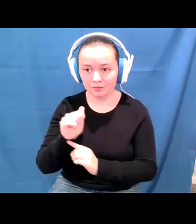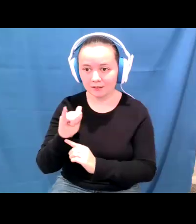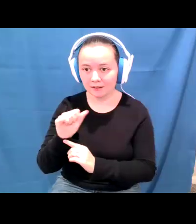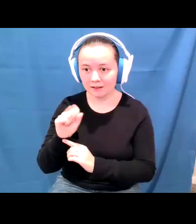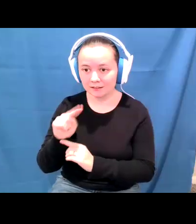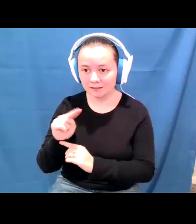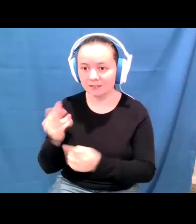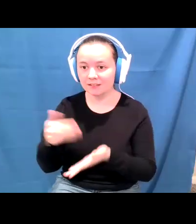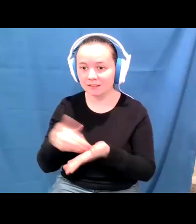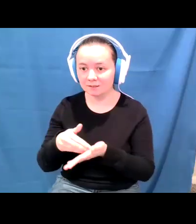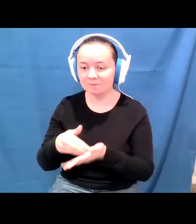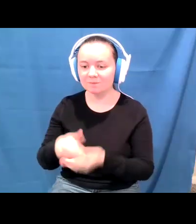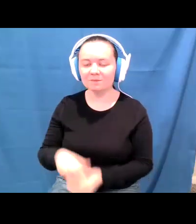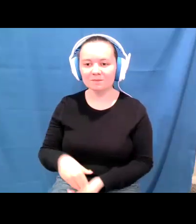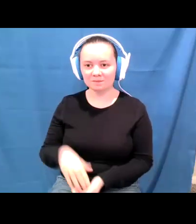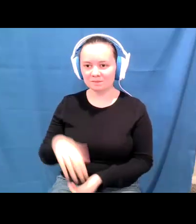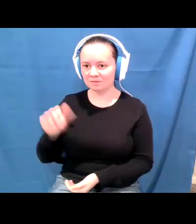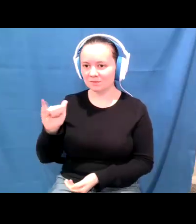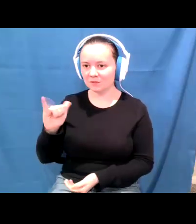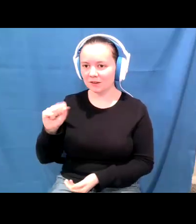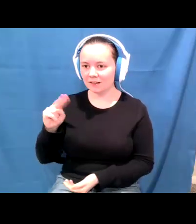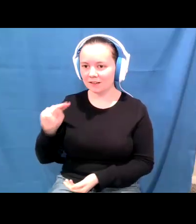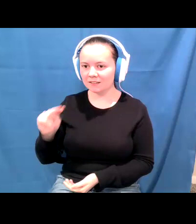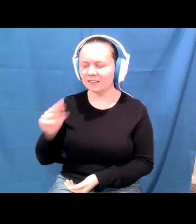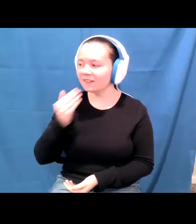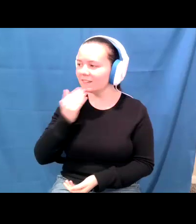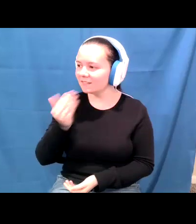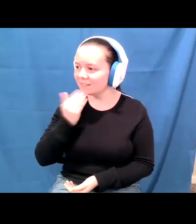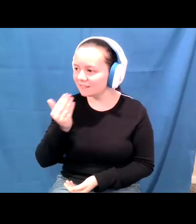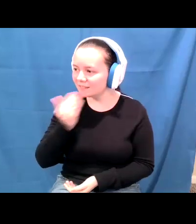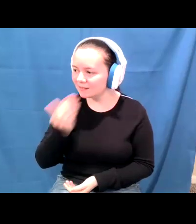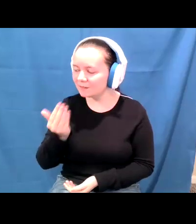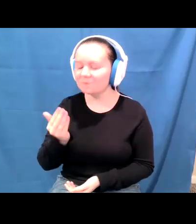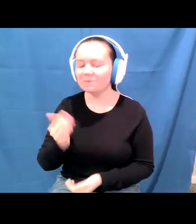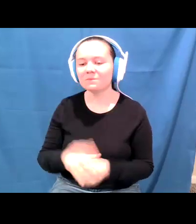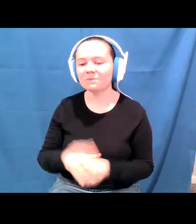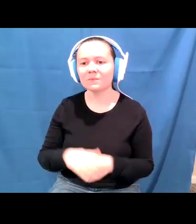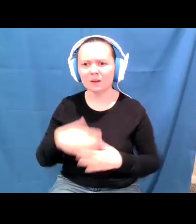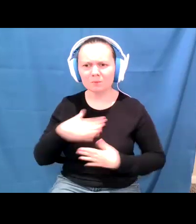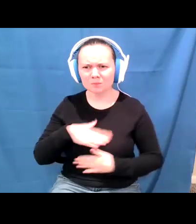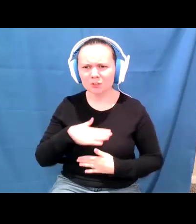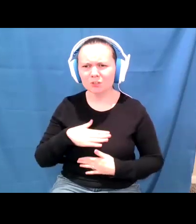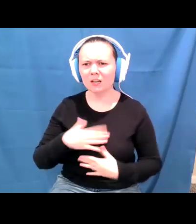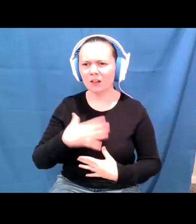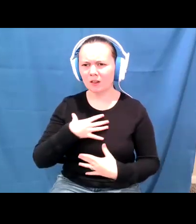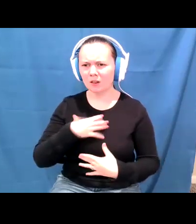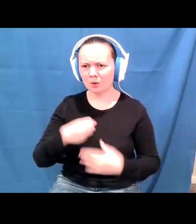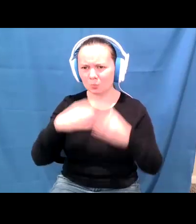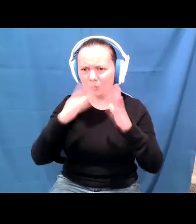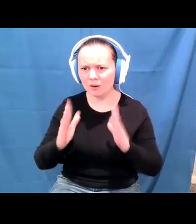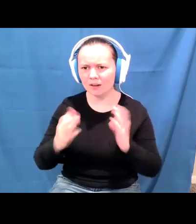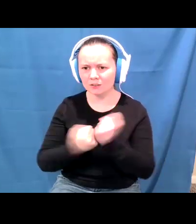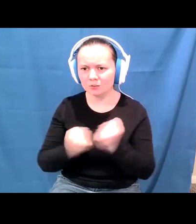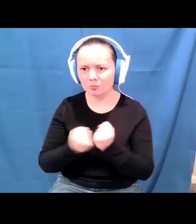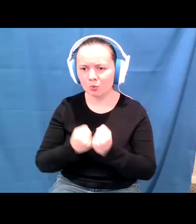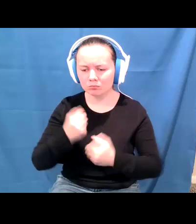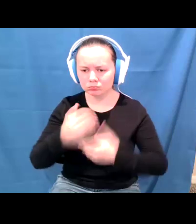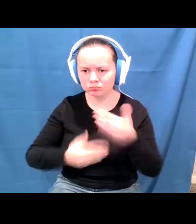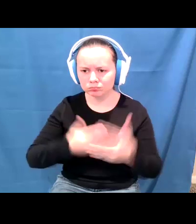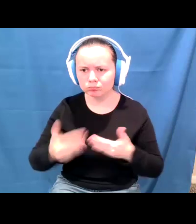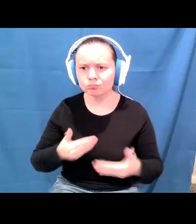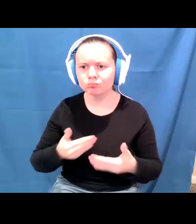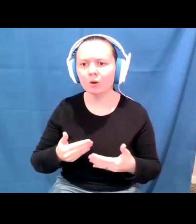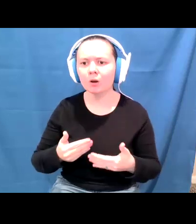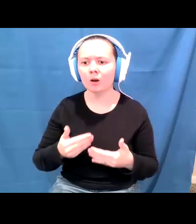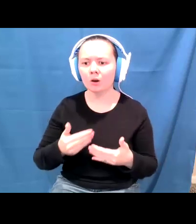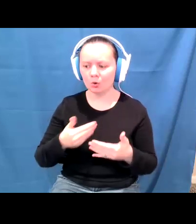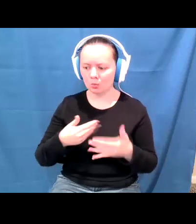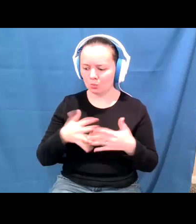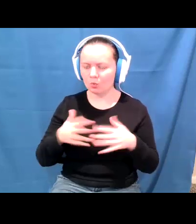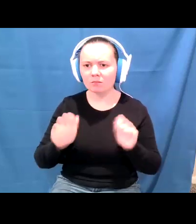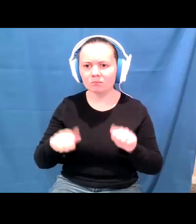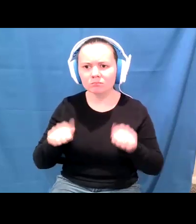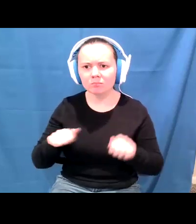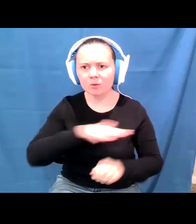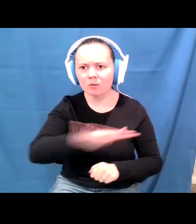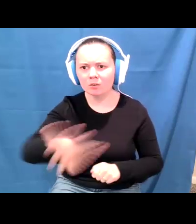Alison Barkoff: Thank you so much, Jess, and really appreciate the support that we have gotten from the White House and the real push to do everything we can across federal government to address this important issue.